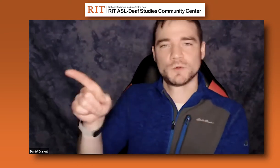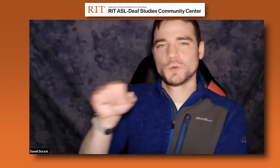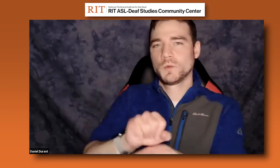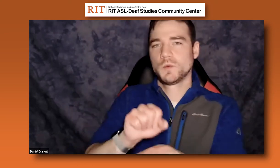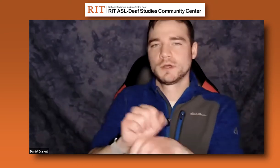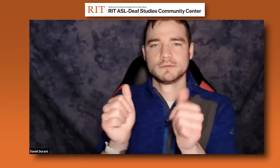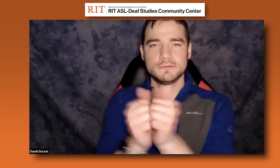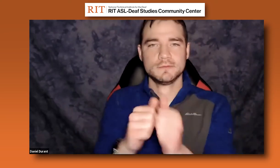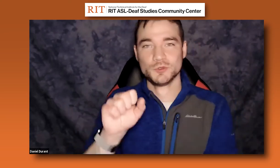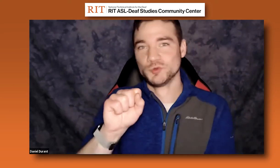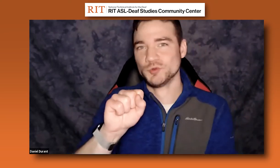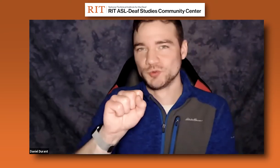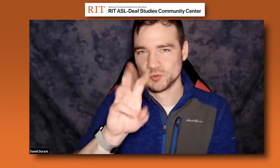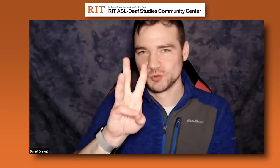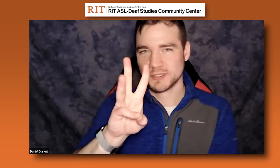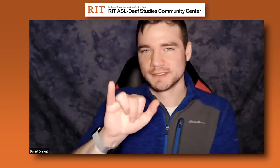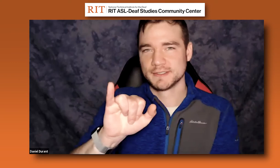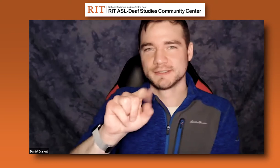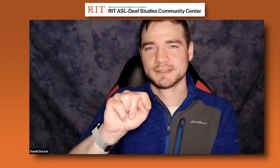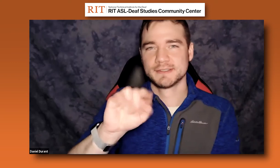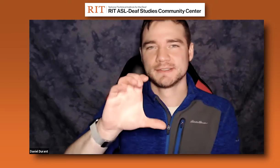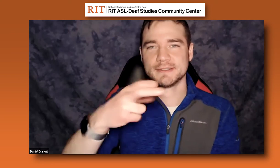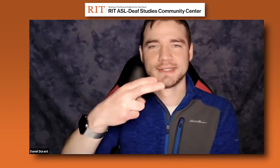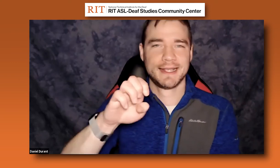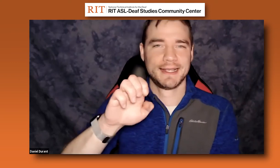my manager...